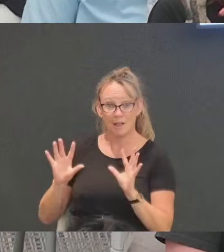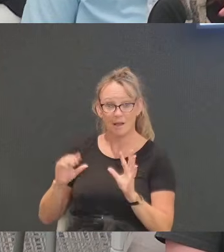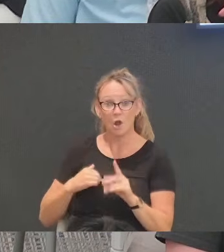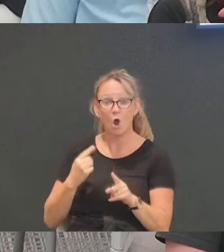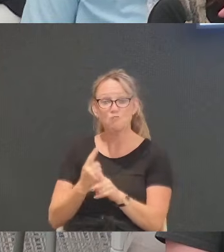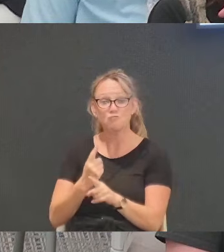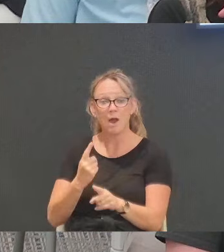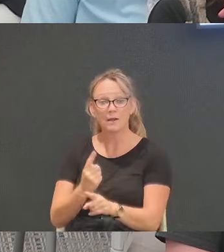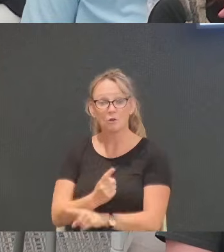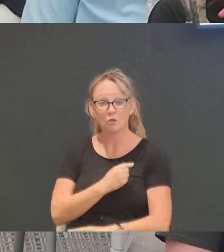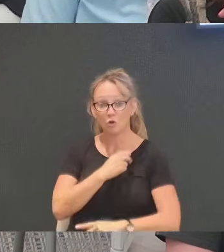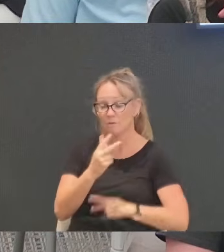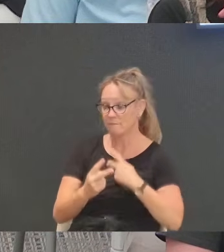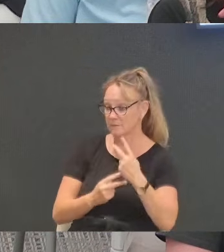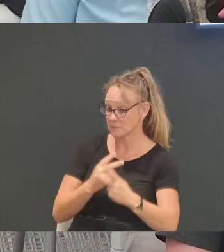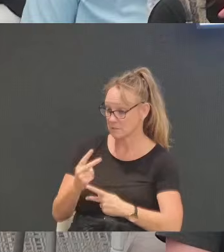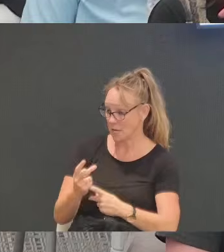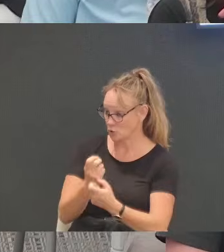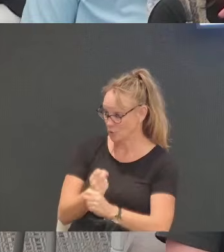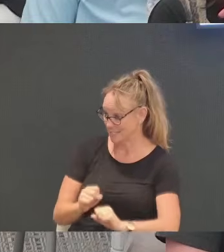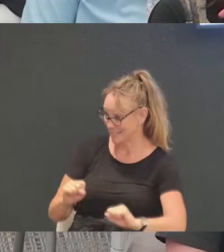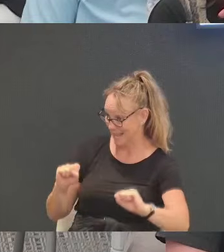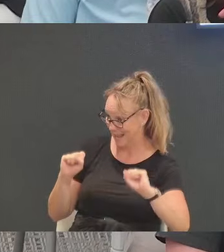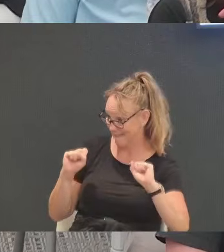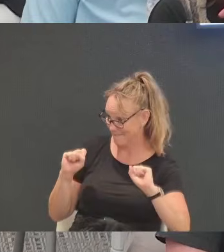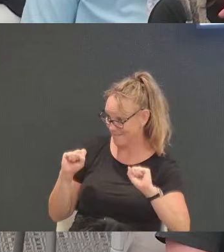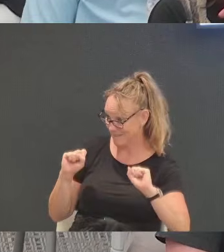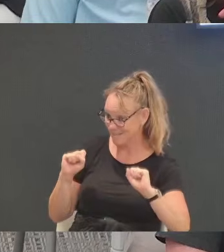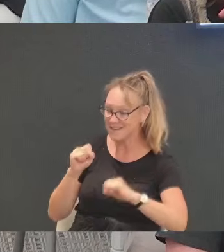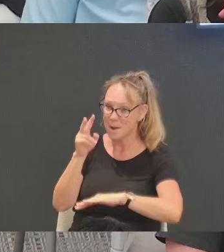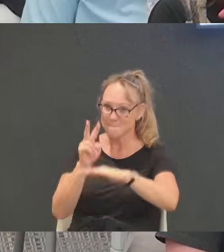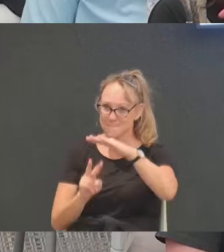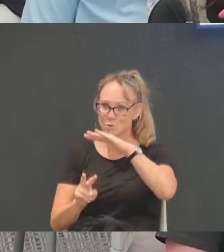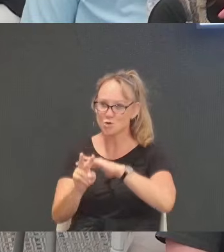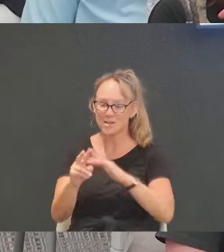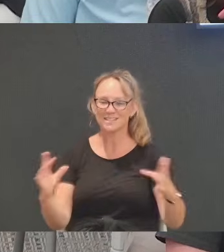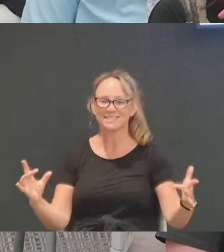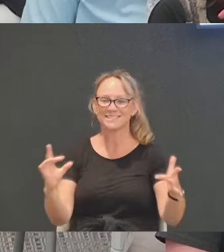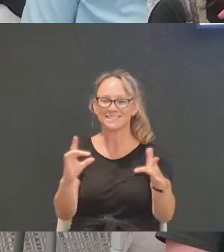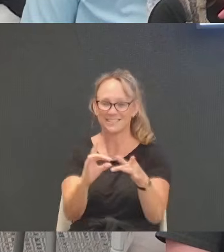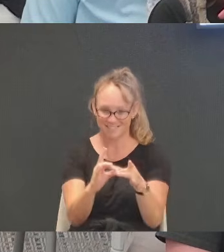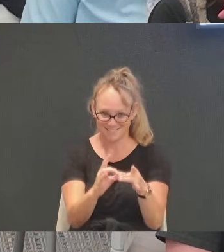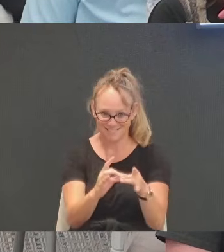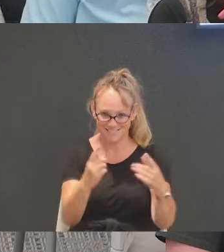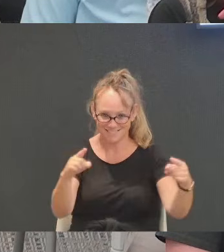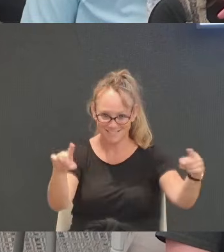strongest predict predictor of reunification and reduces trauma in children and quality parenting